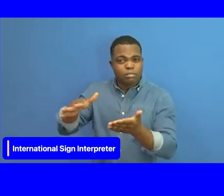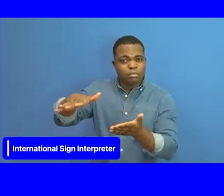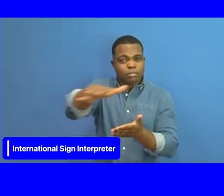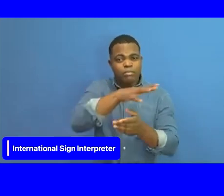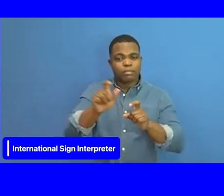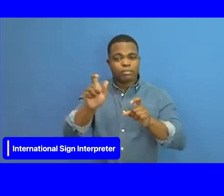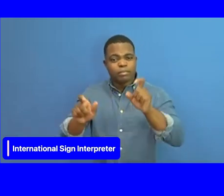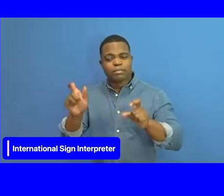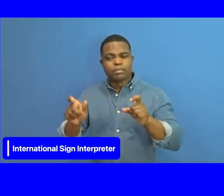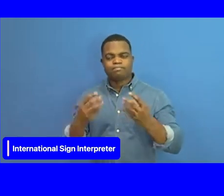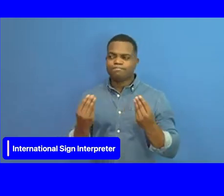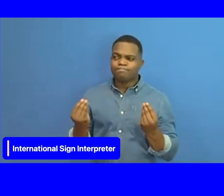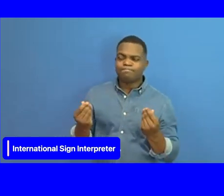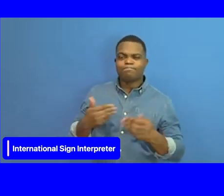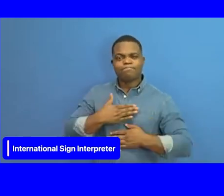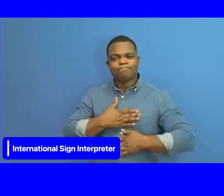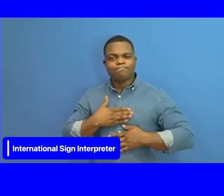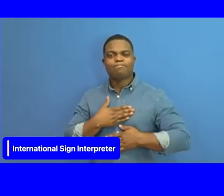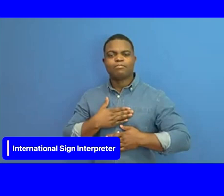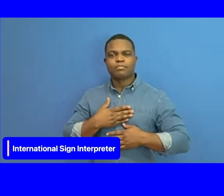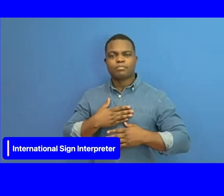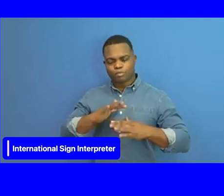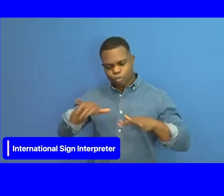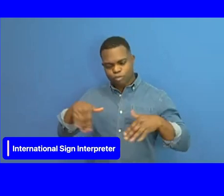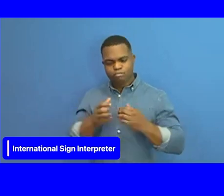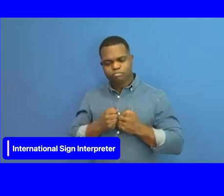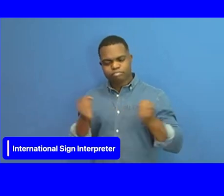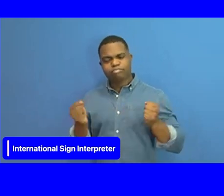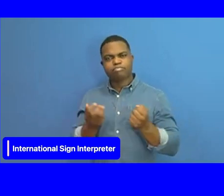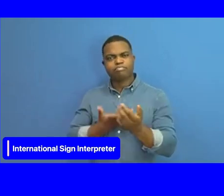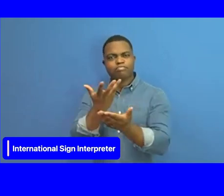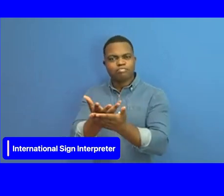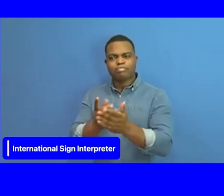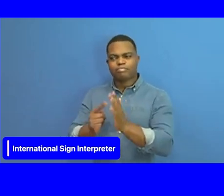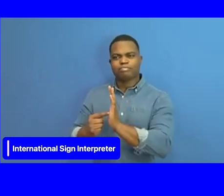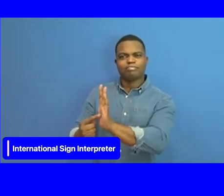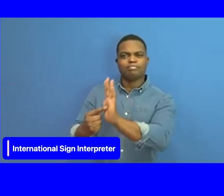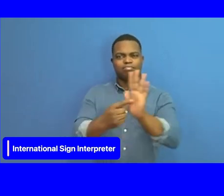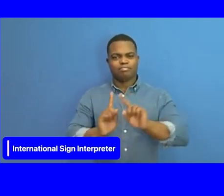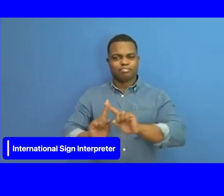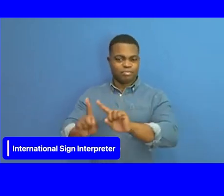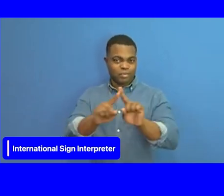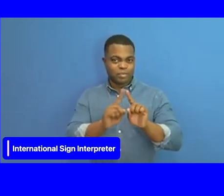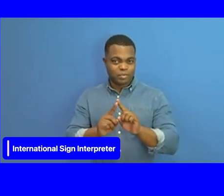and persistently contributes to do good. For example, contributing to mitigate the damage